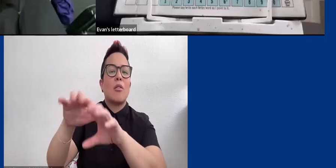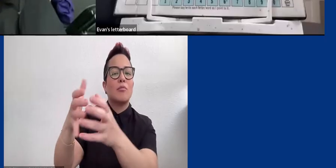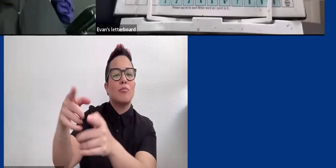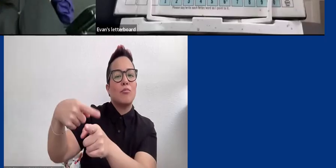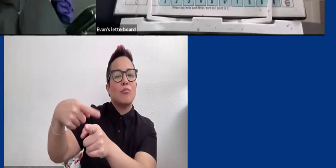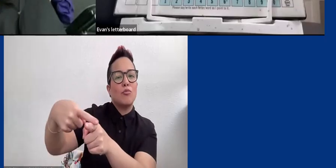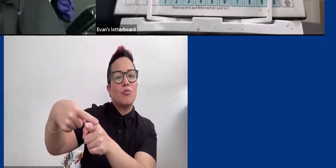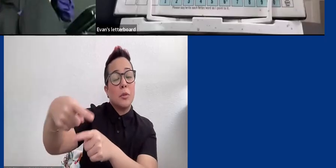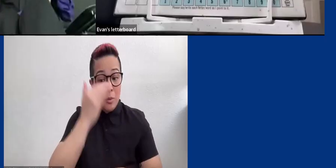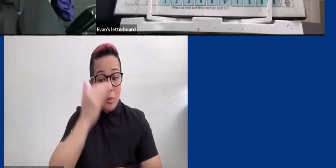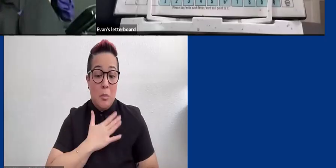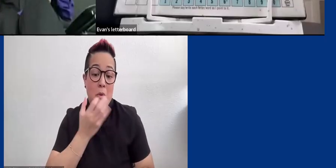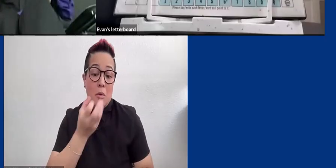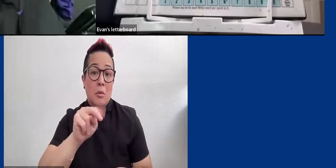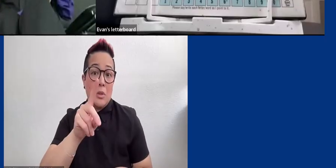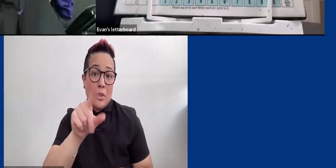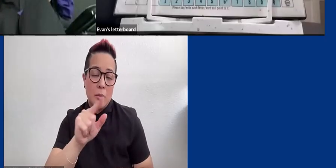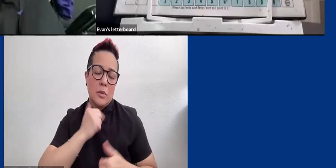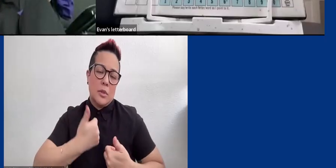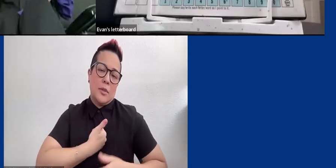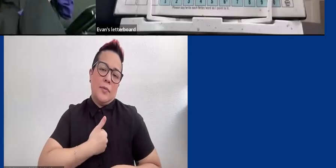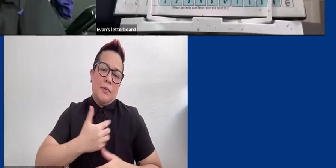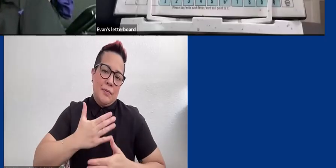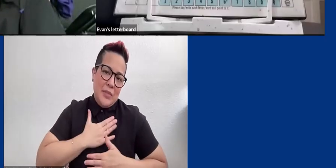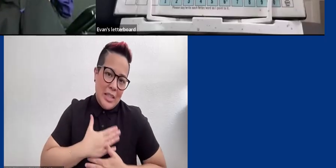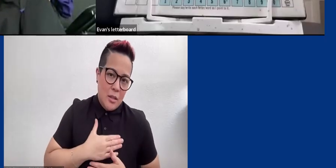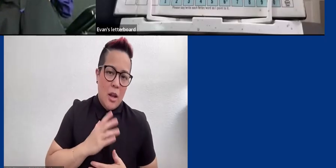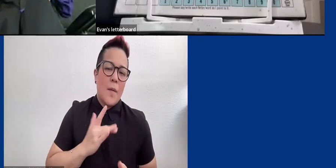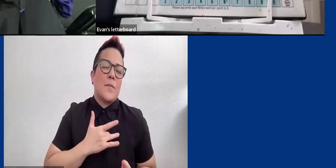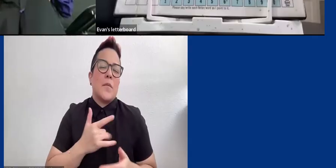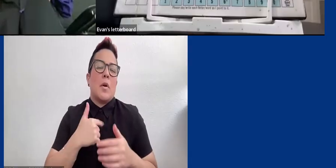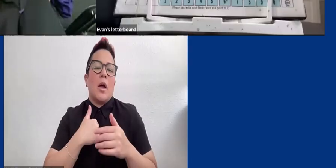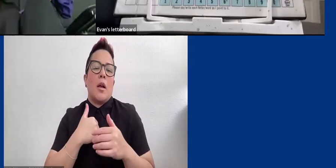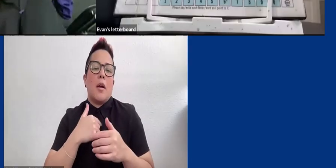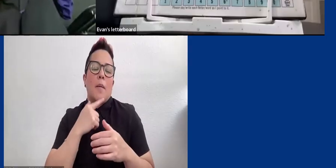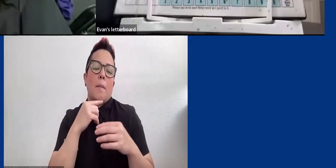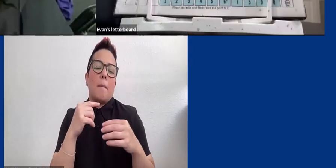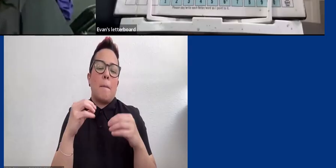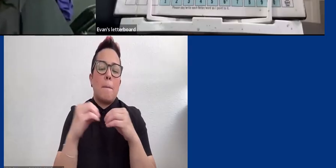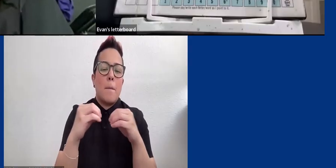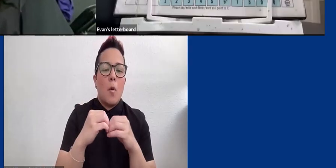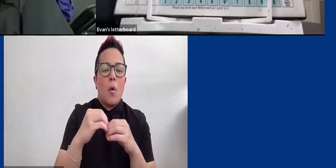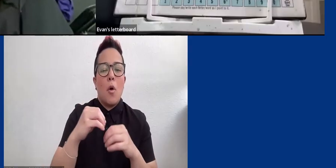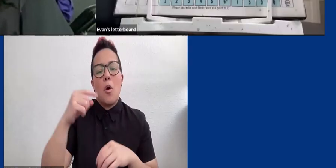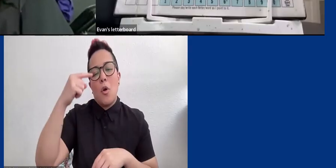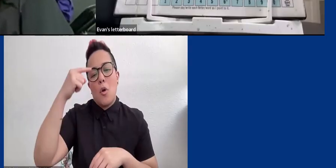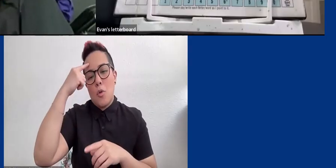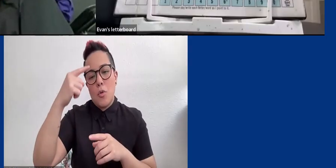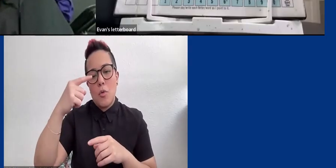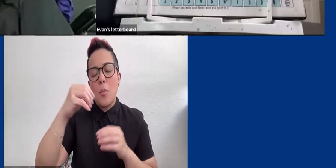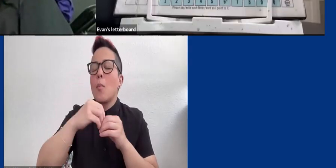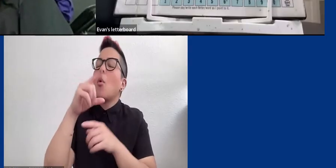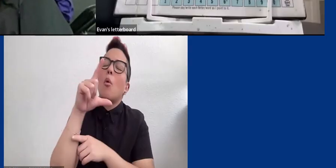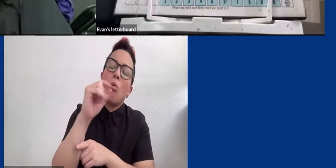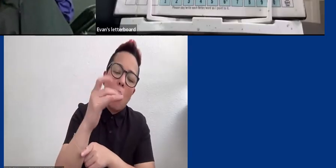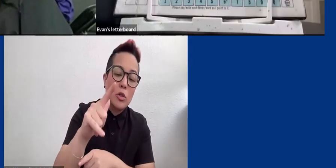own disability is a physical one, I feel I am on more logical and solid ground when I focus on the sexual